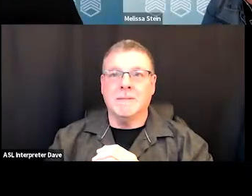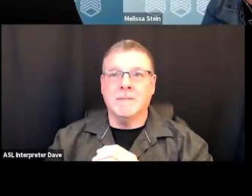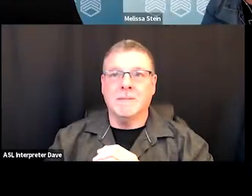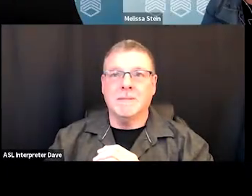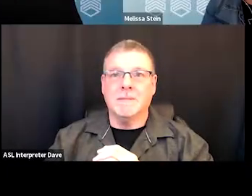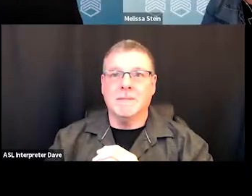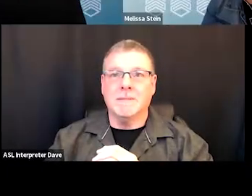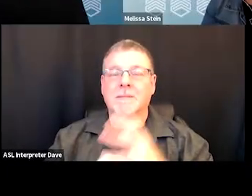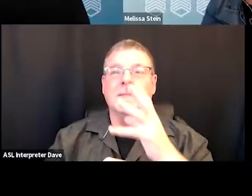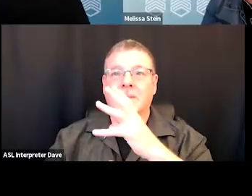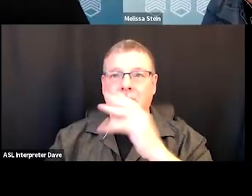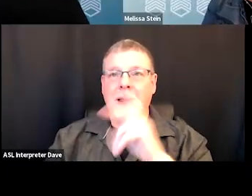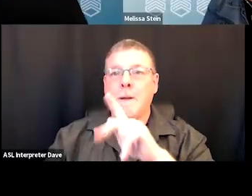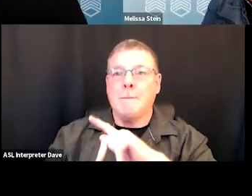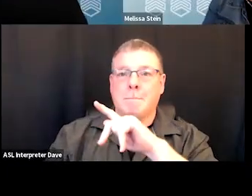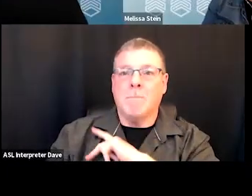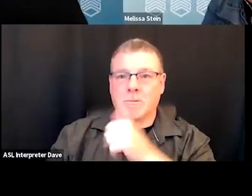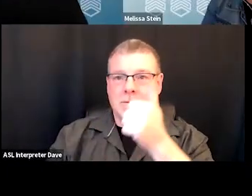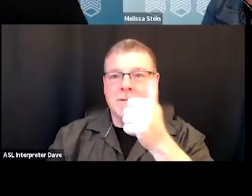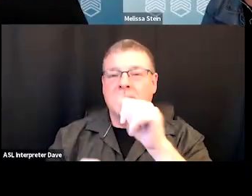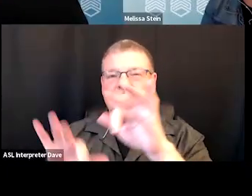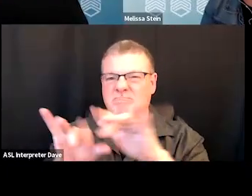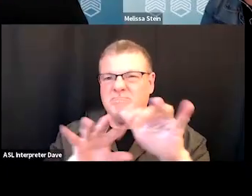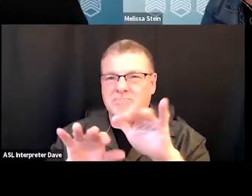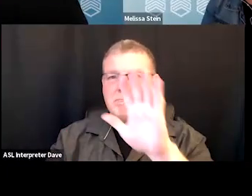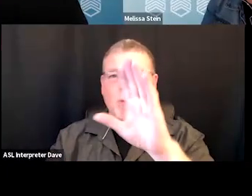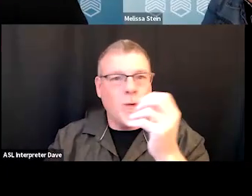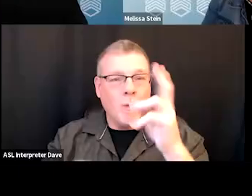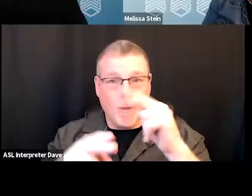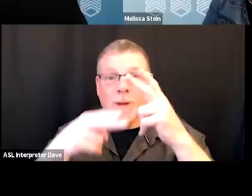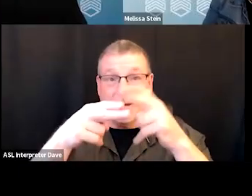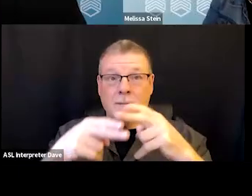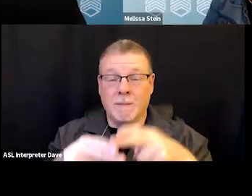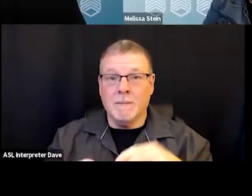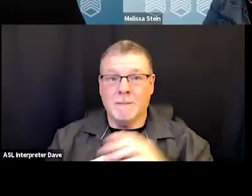and you will personalize it yourself. You will put your own name in there for your use.